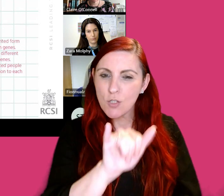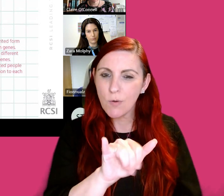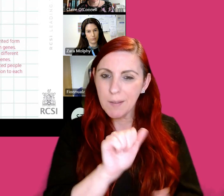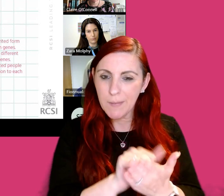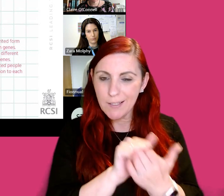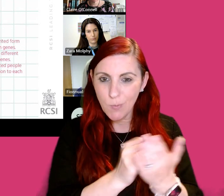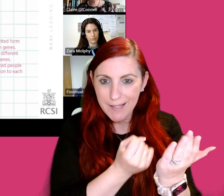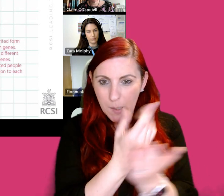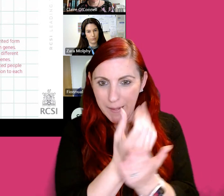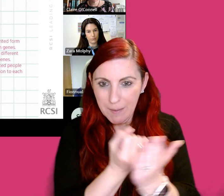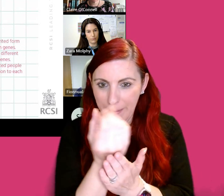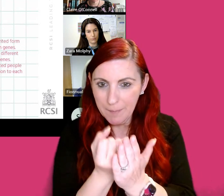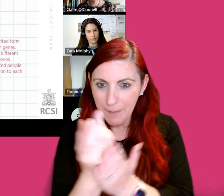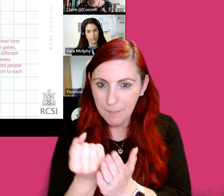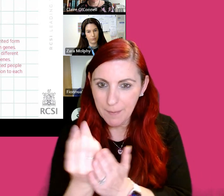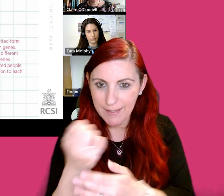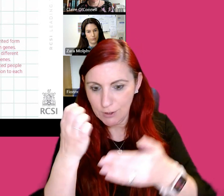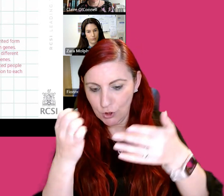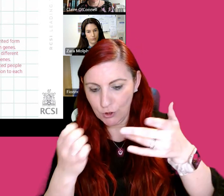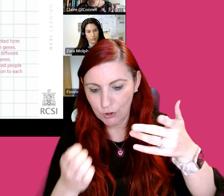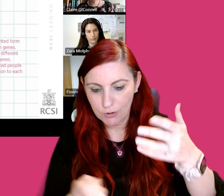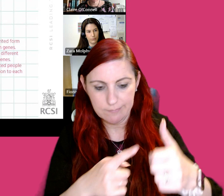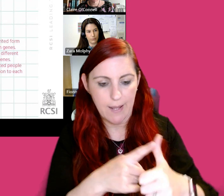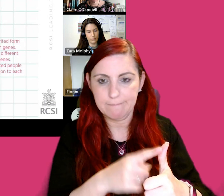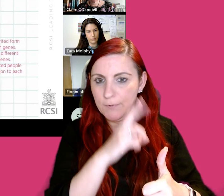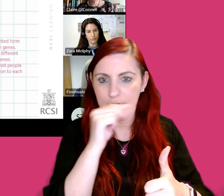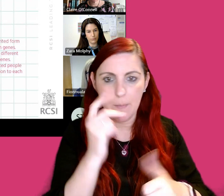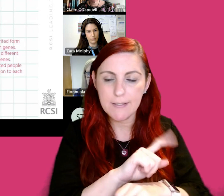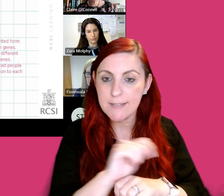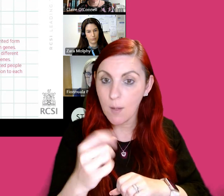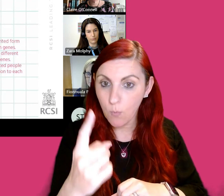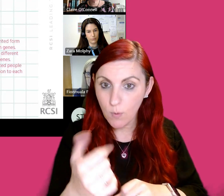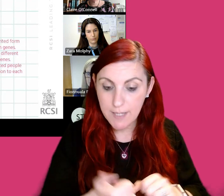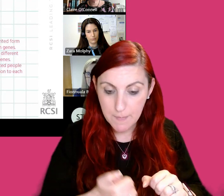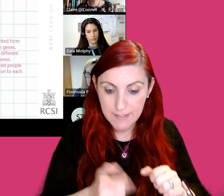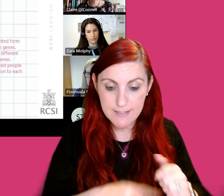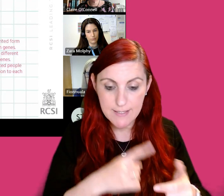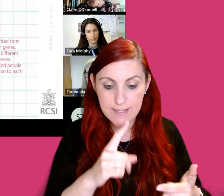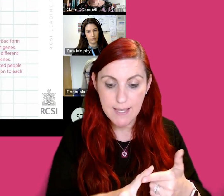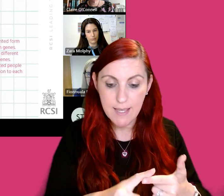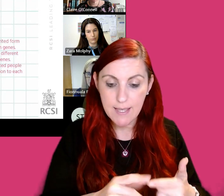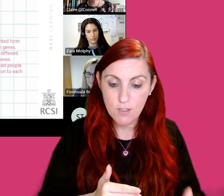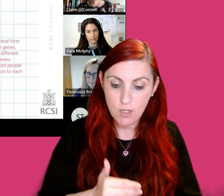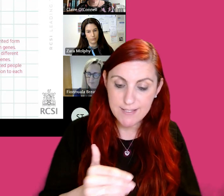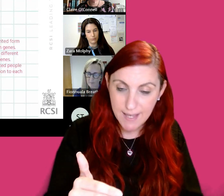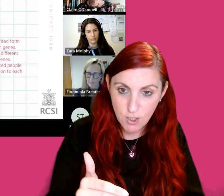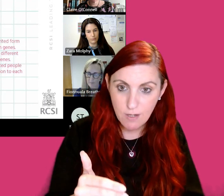if a person doesn't know what for example maturity onset the diabetes of the young is can have a